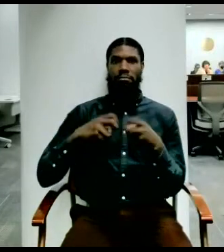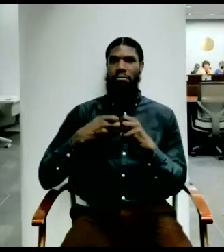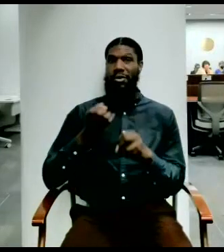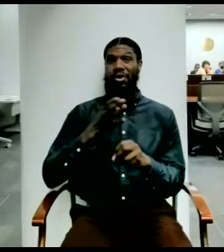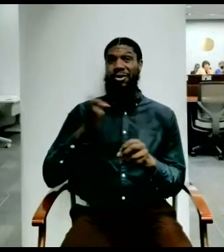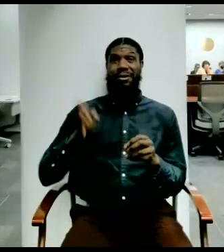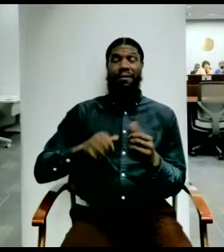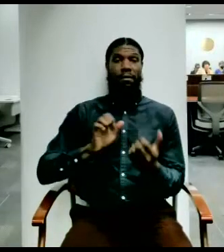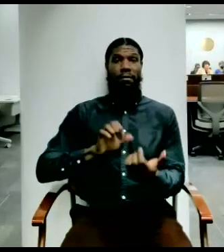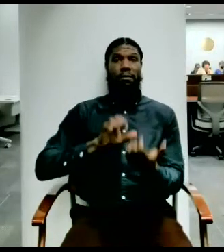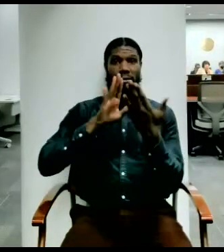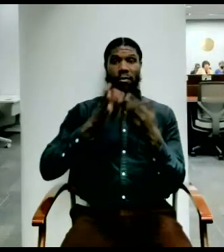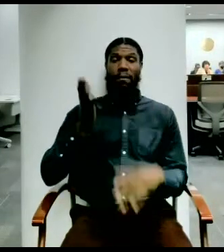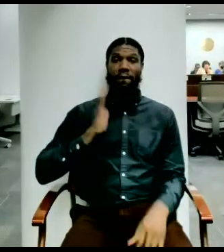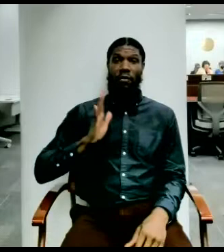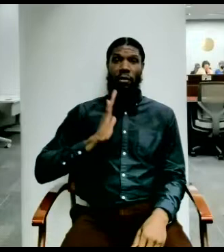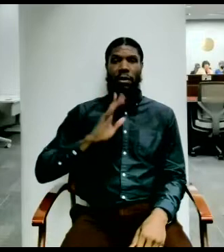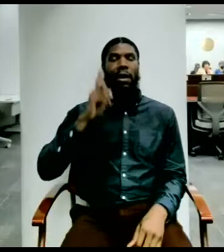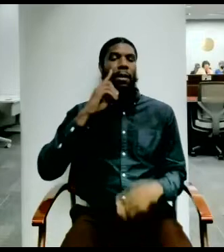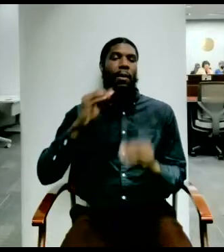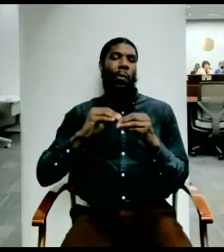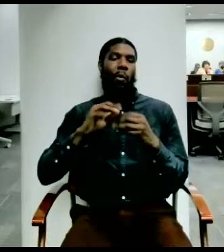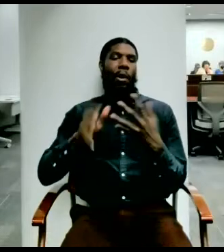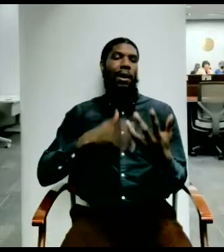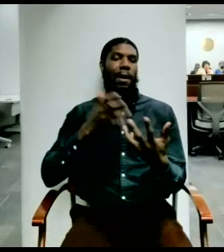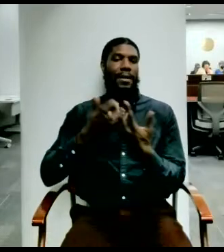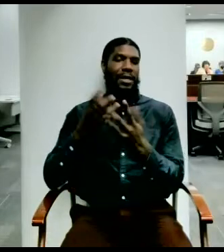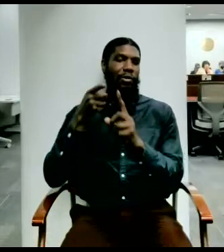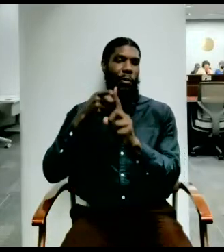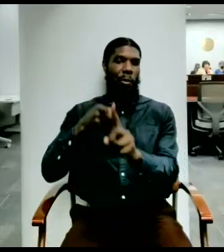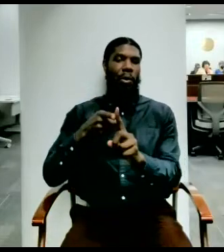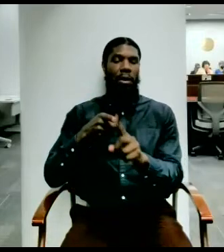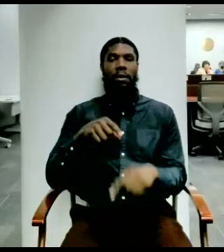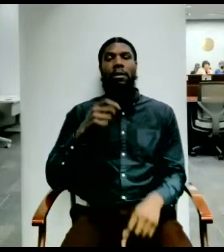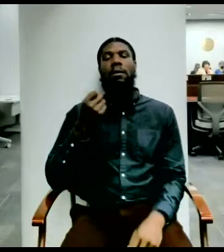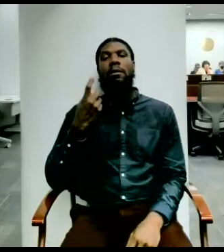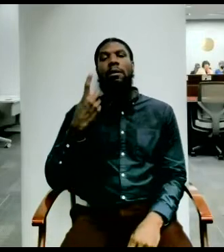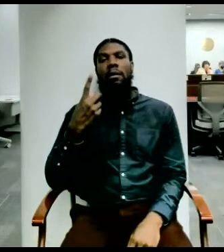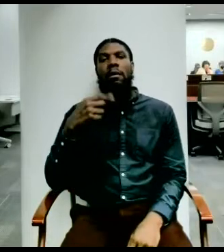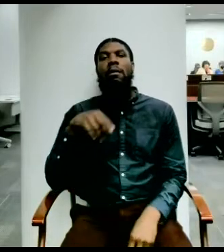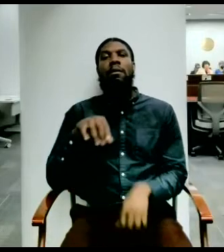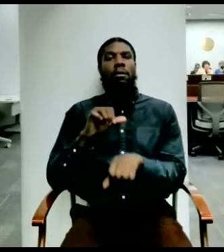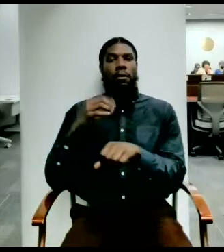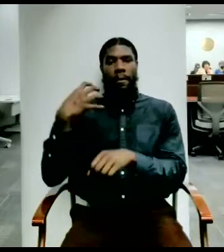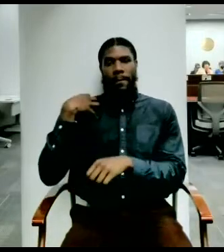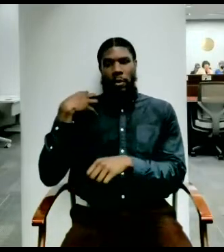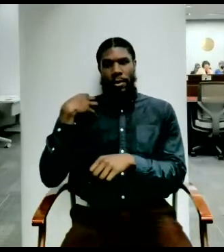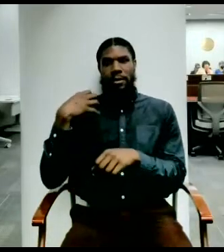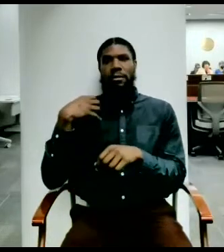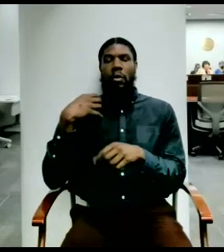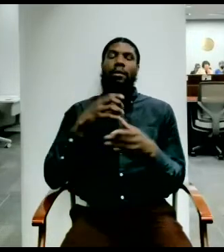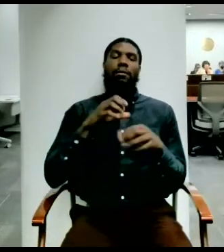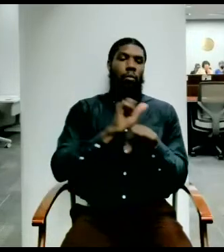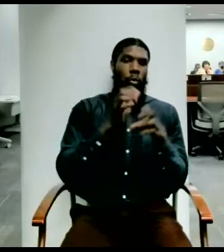I mean this is perhaps more of an accommodation point but um employees who have beards who need a